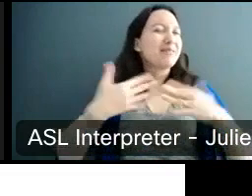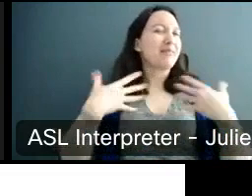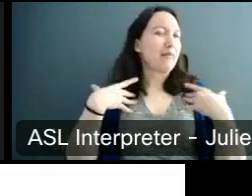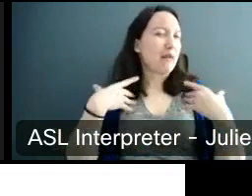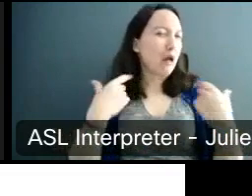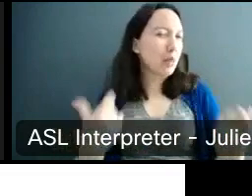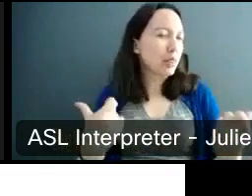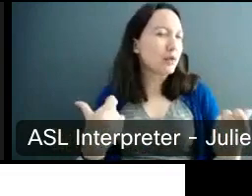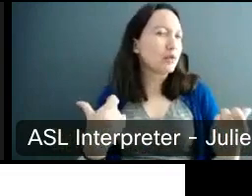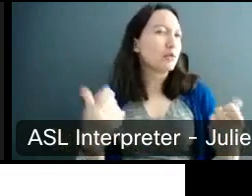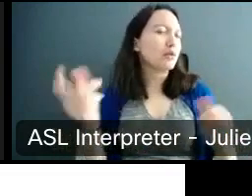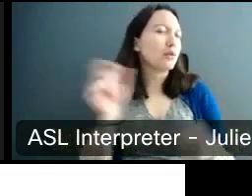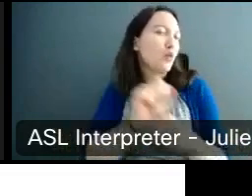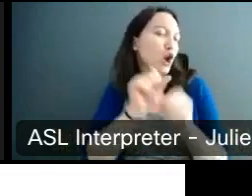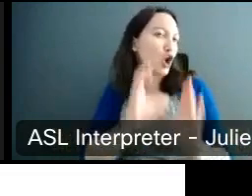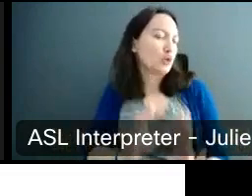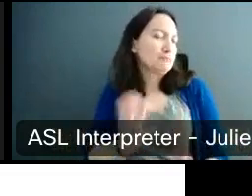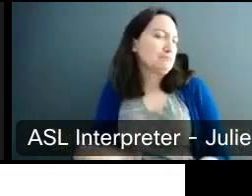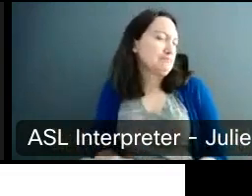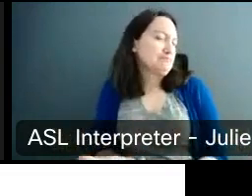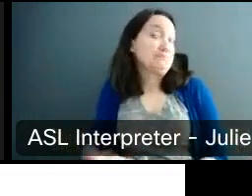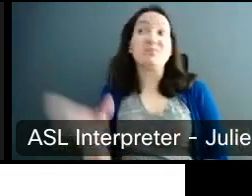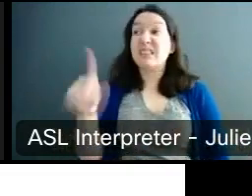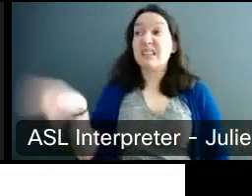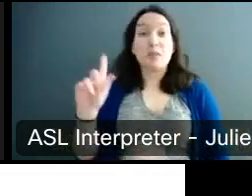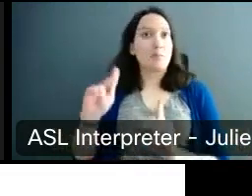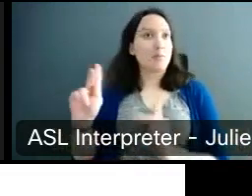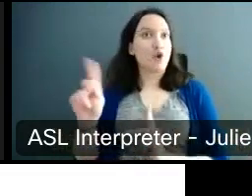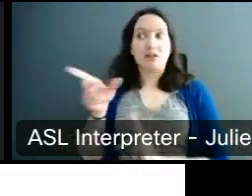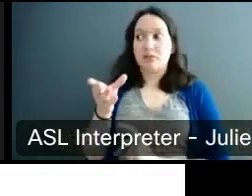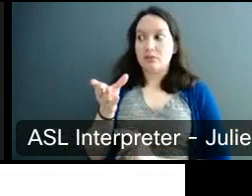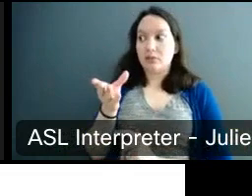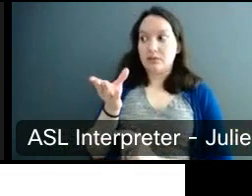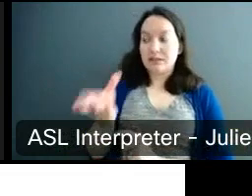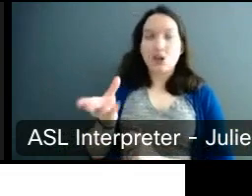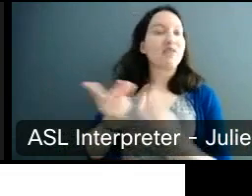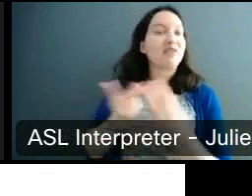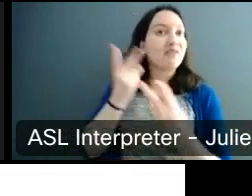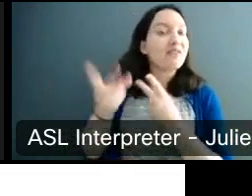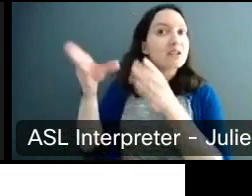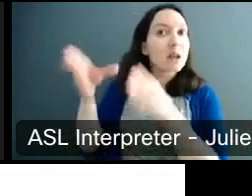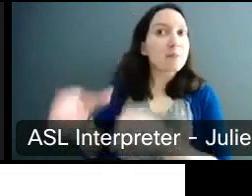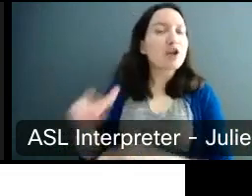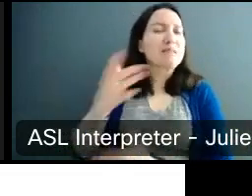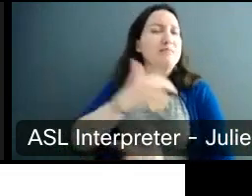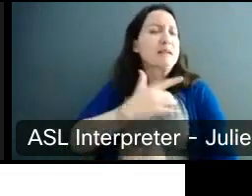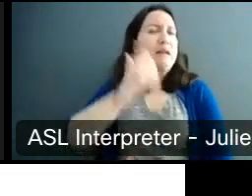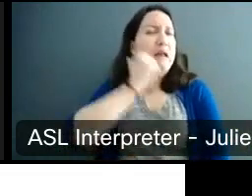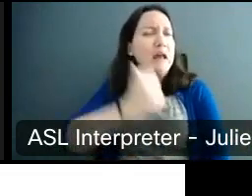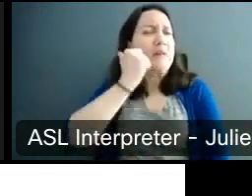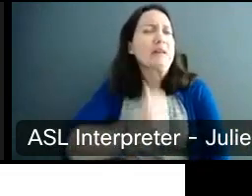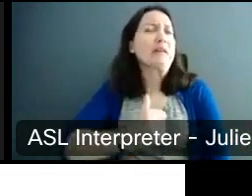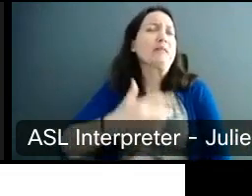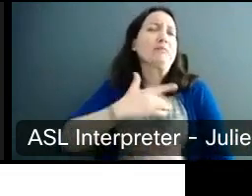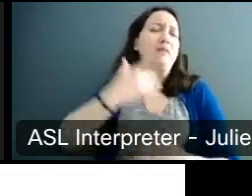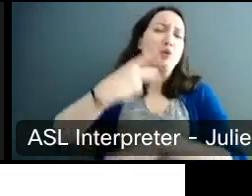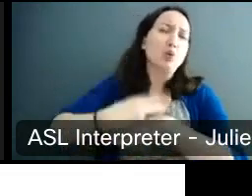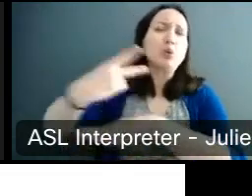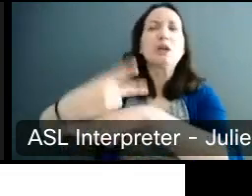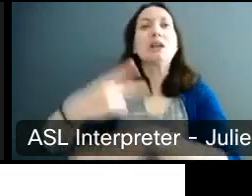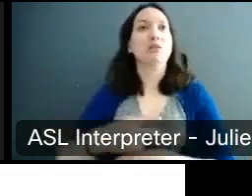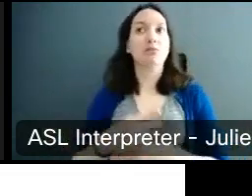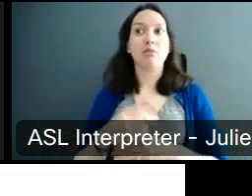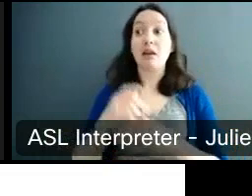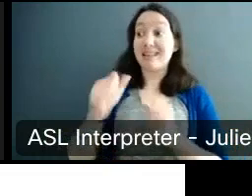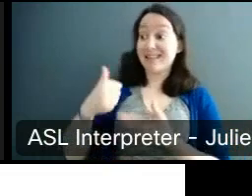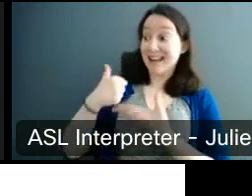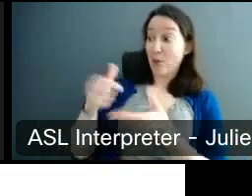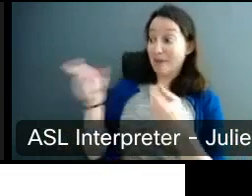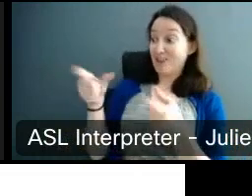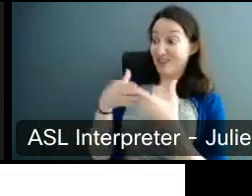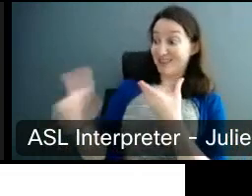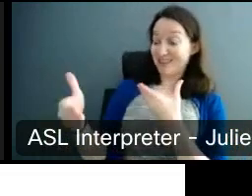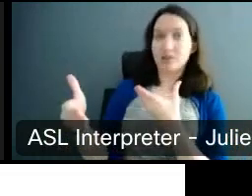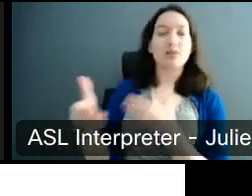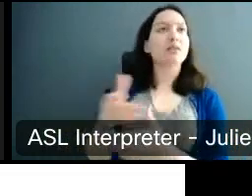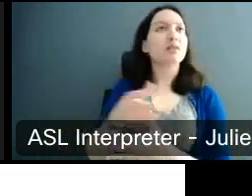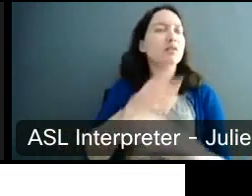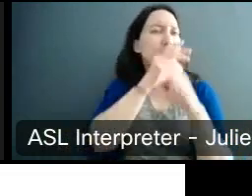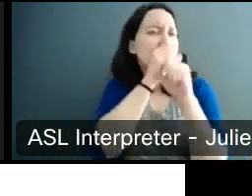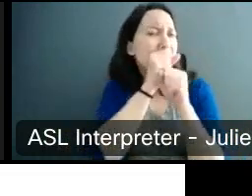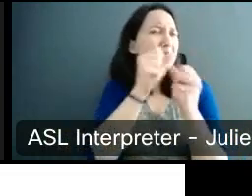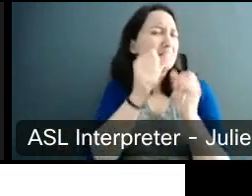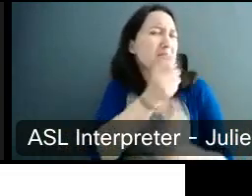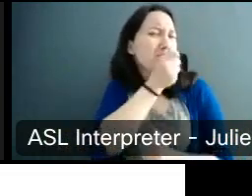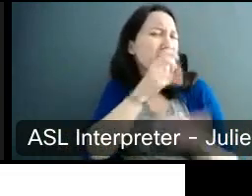Workers because these are the individuals that are there will be see the person usually every day or every other day and can help manage that. I don't know if they have privacy issues or whatever, but how can we make that?